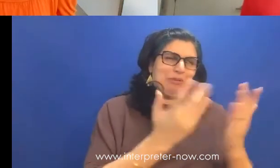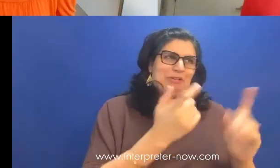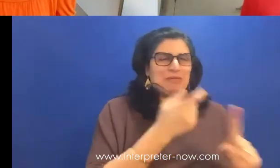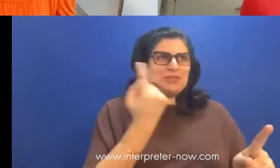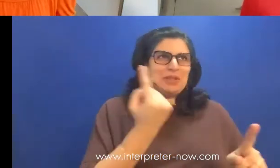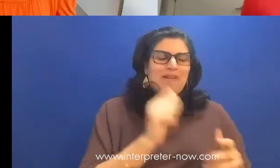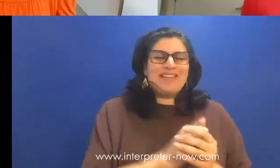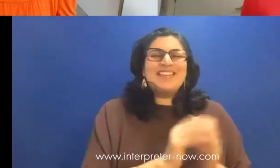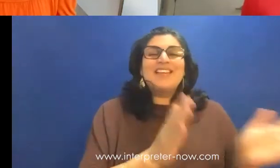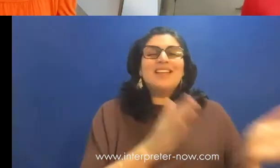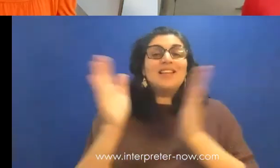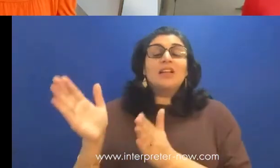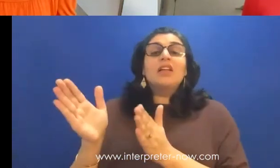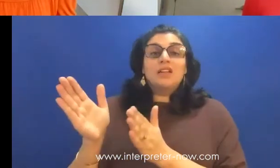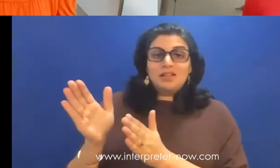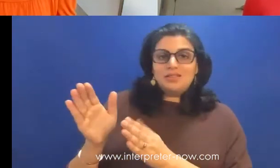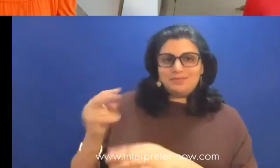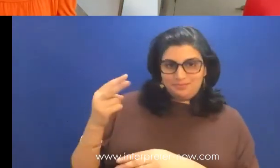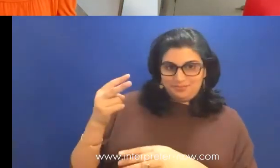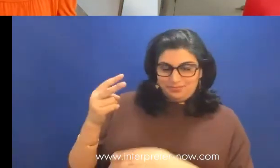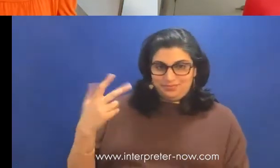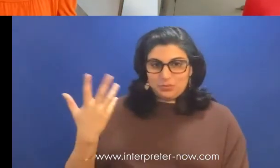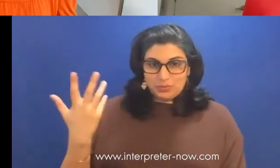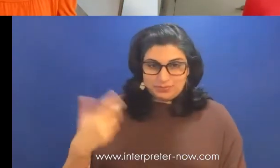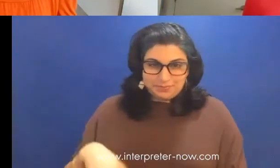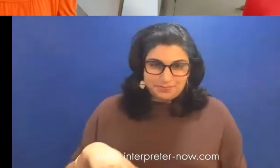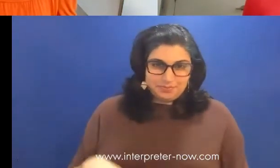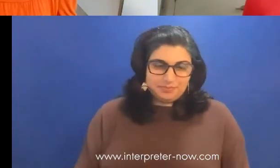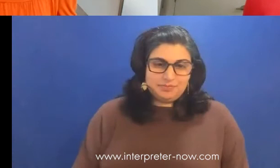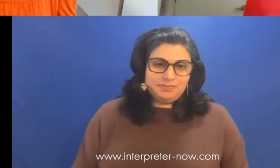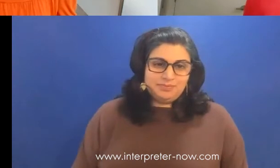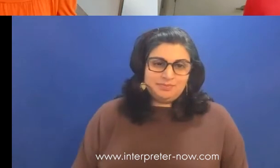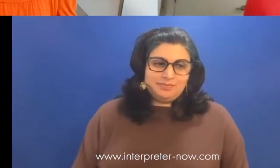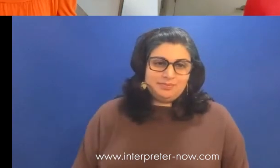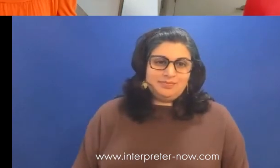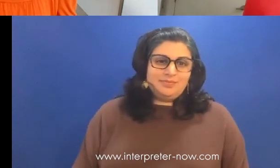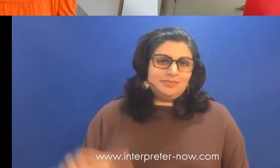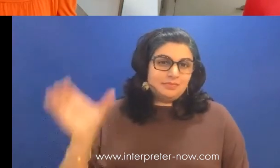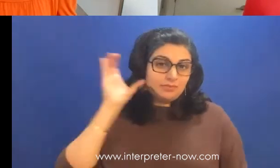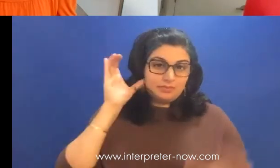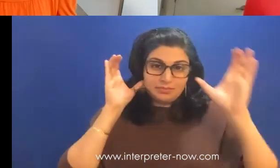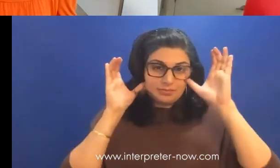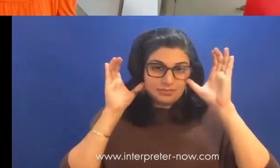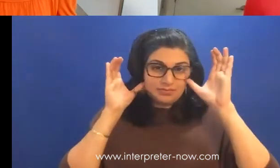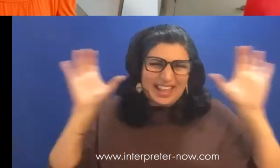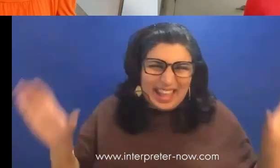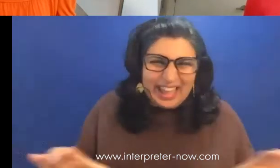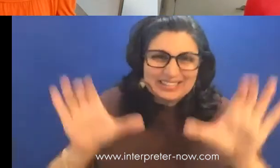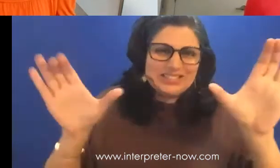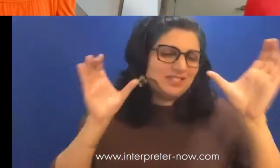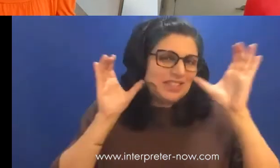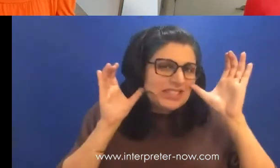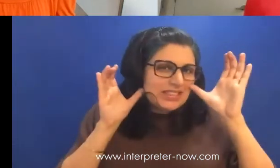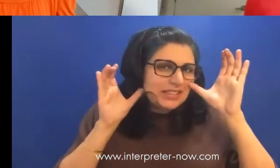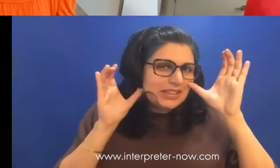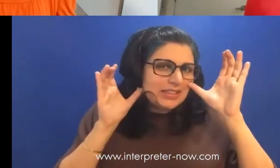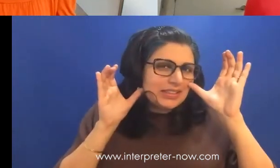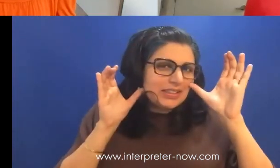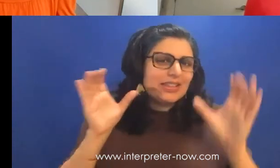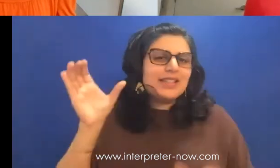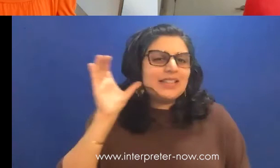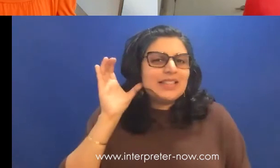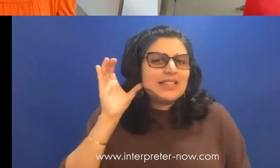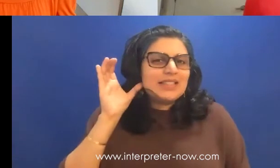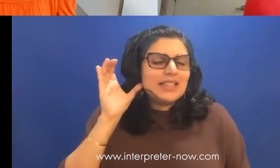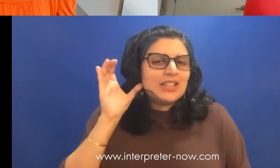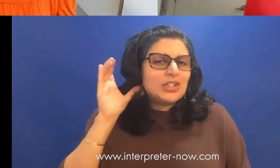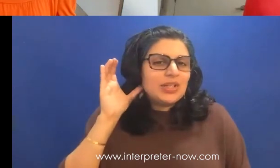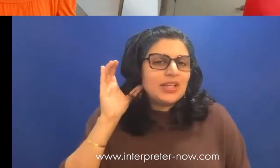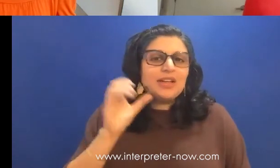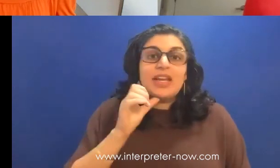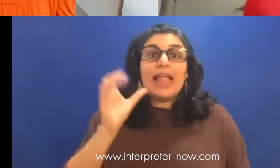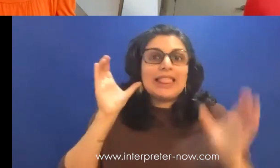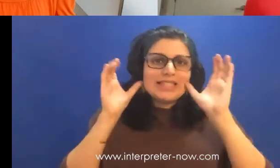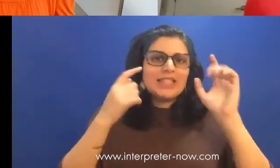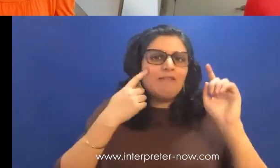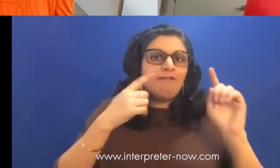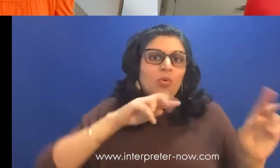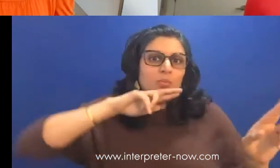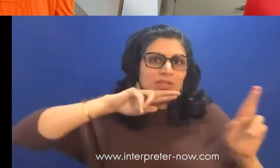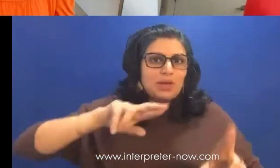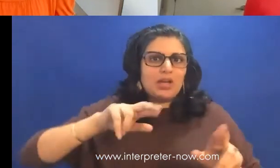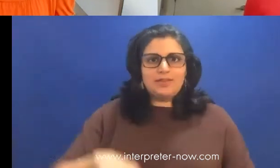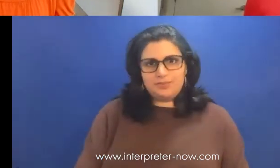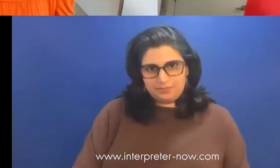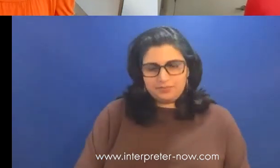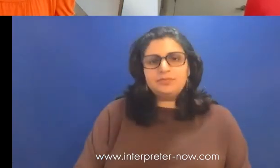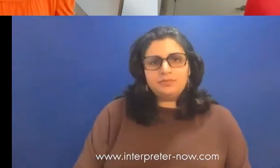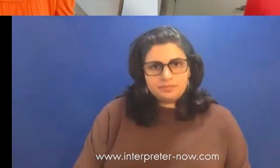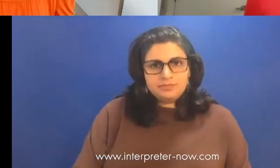It is really active listening to hear, not listening to respond, and really stopping